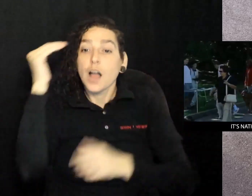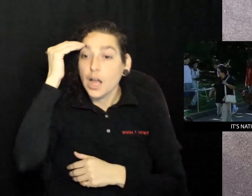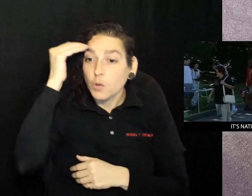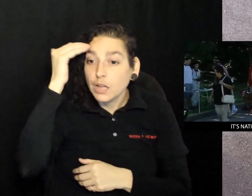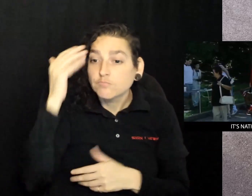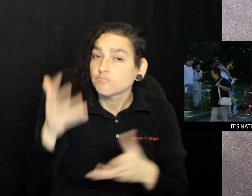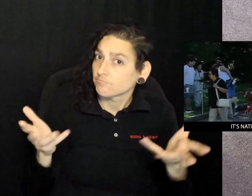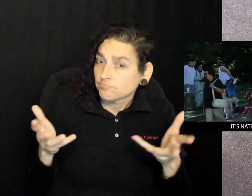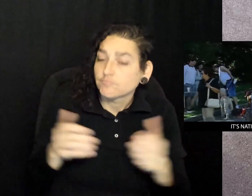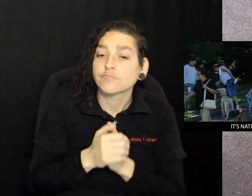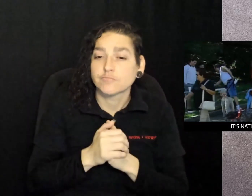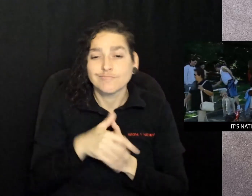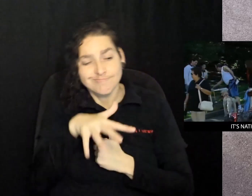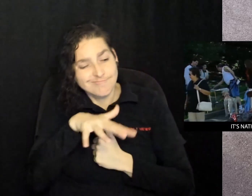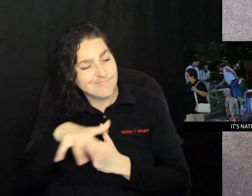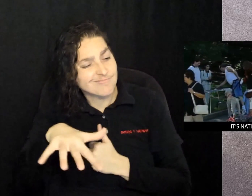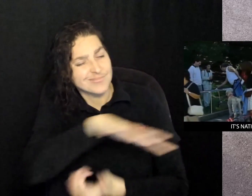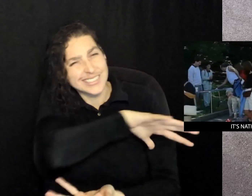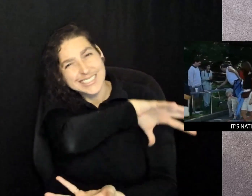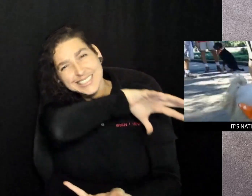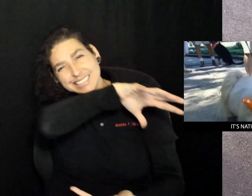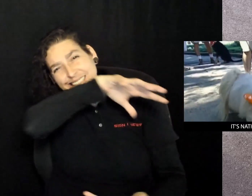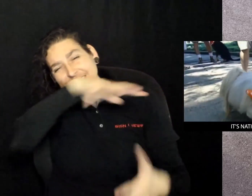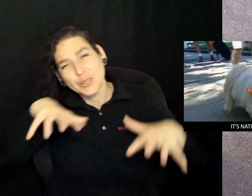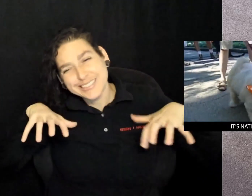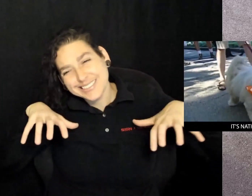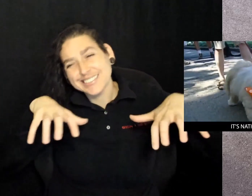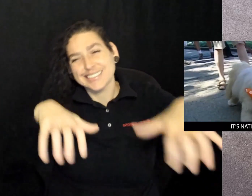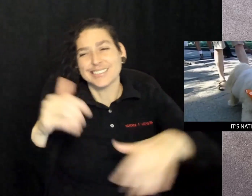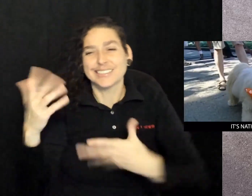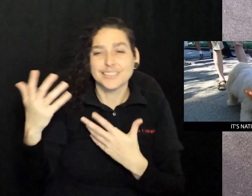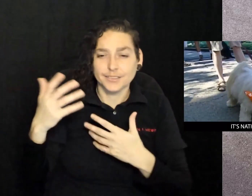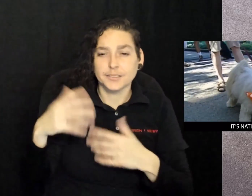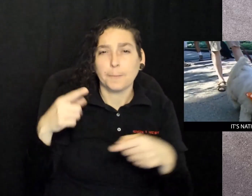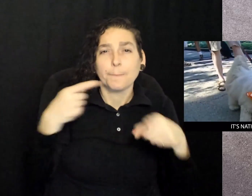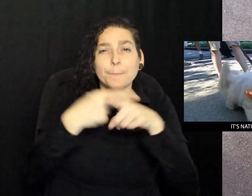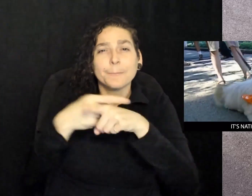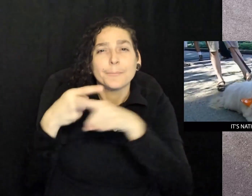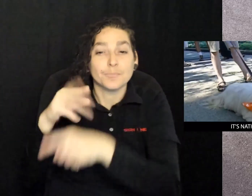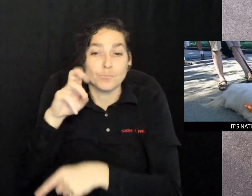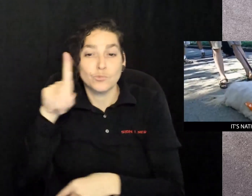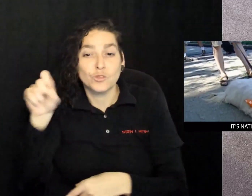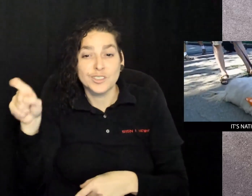and December 2 to help raise awareness of the plight of mixed breed dogs in shelters